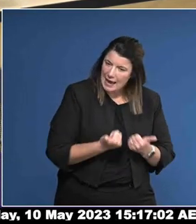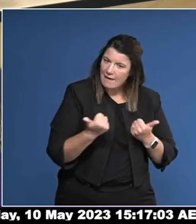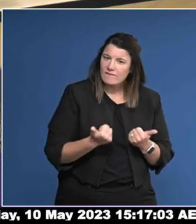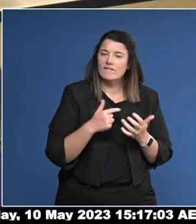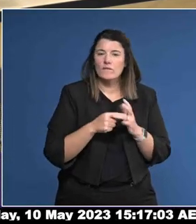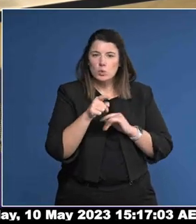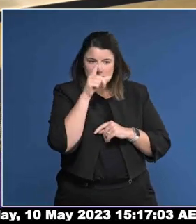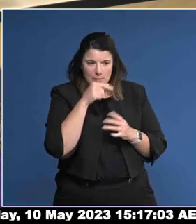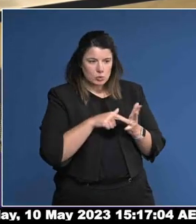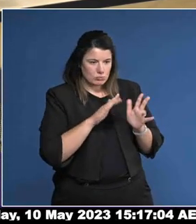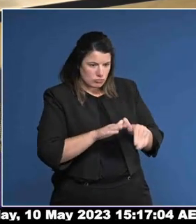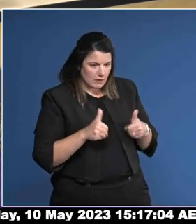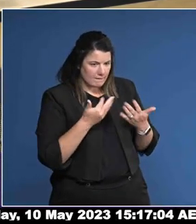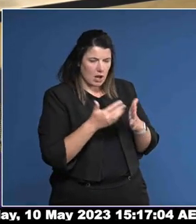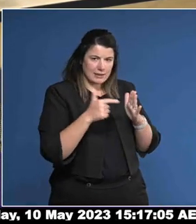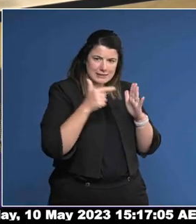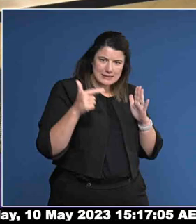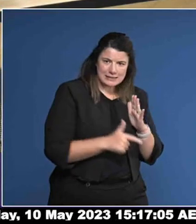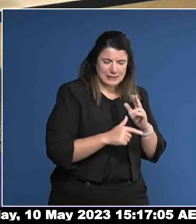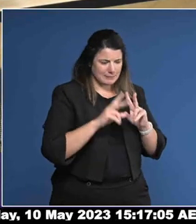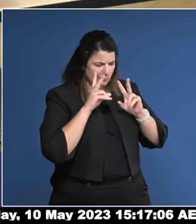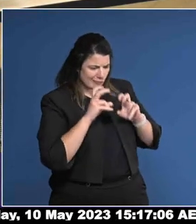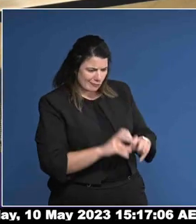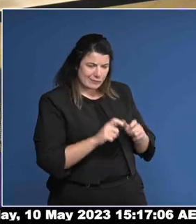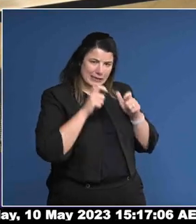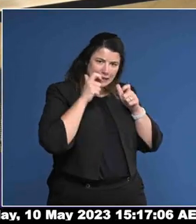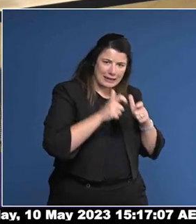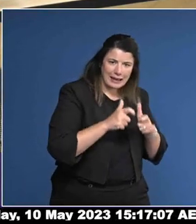be provided with any continuity of clinical care; correct?